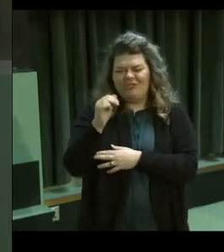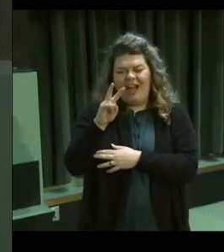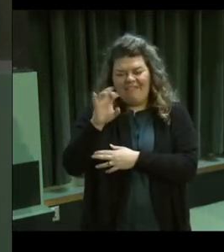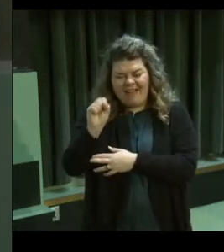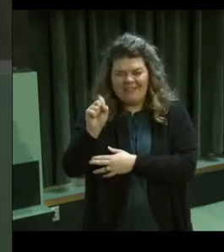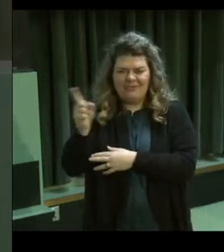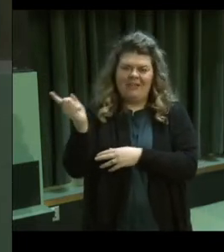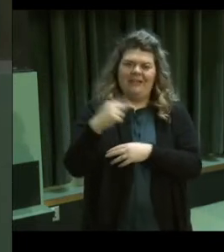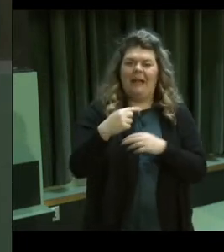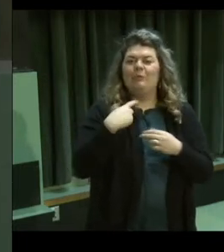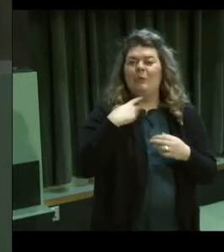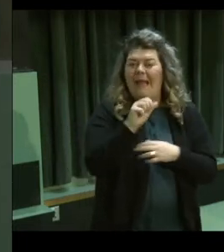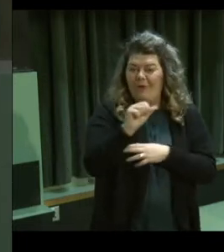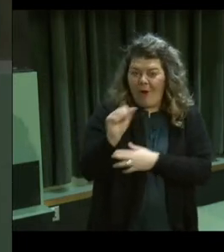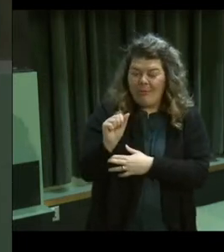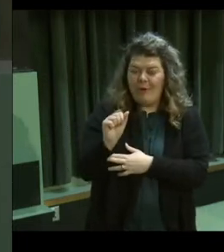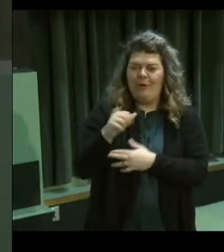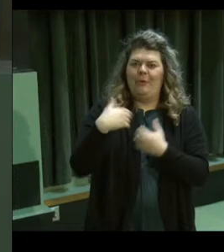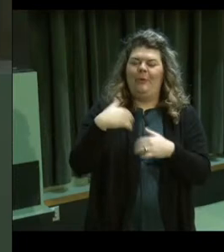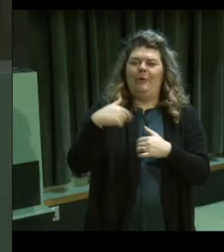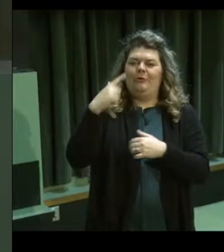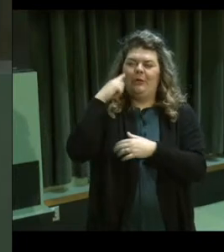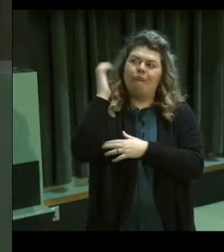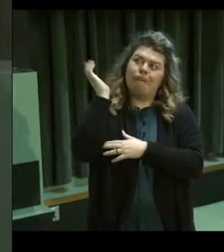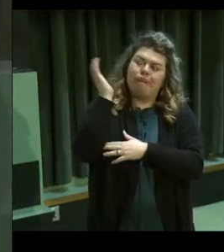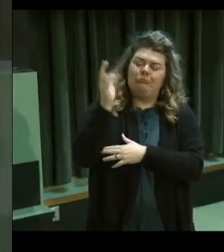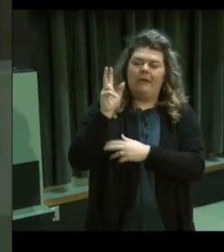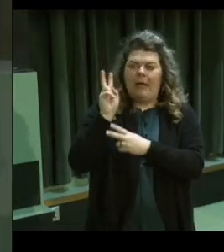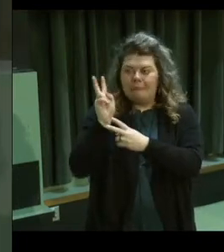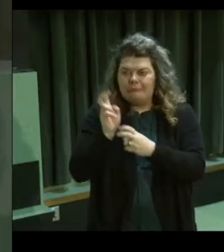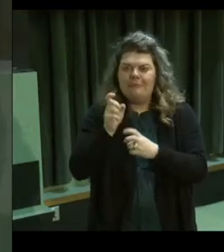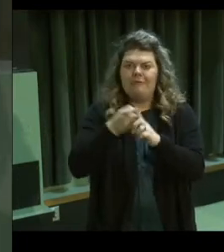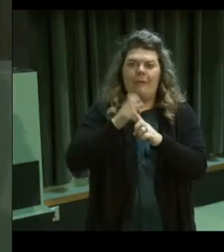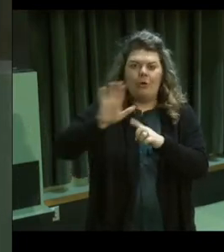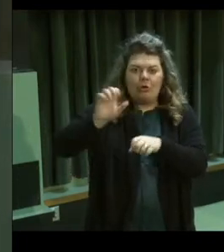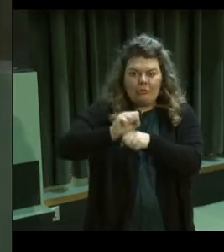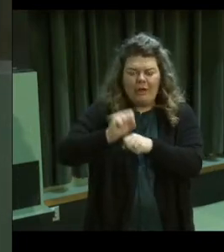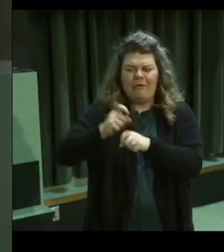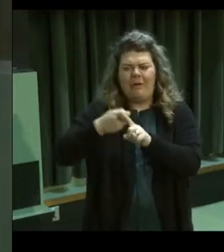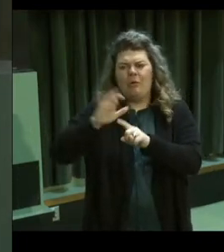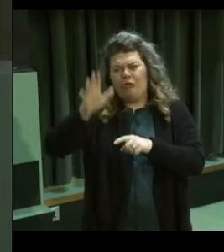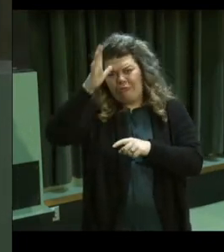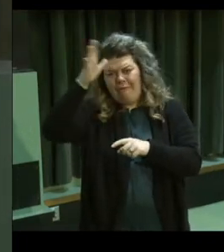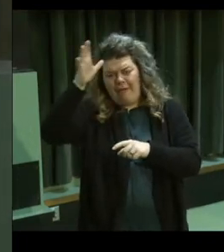to engage with us on lessons we can take from her career and